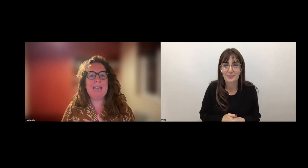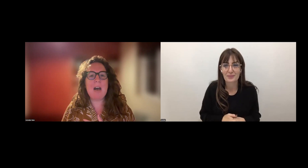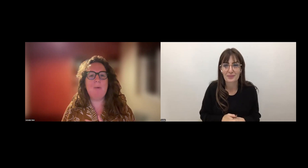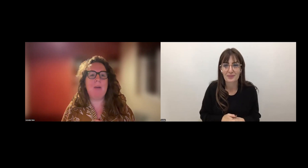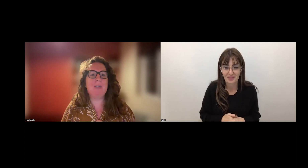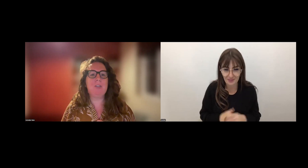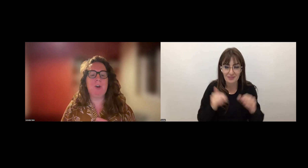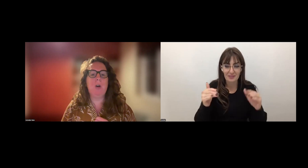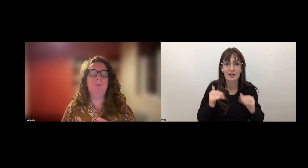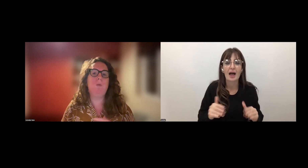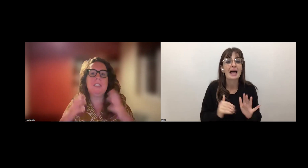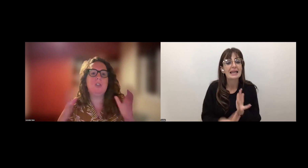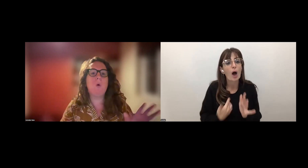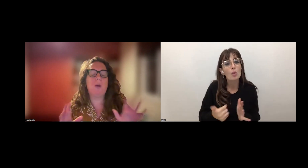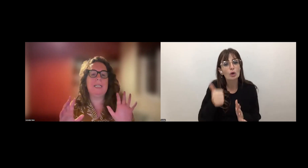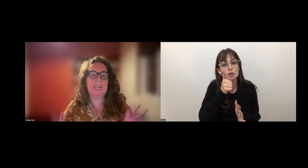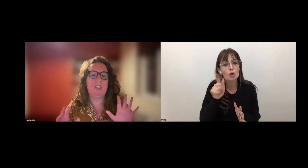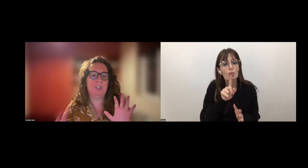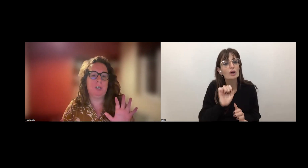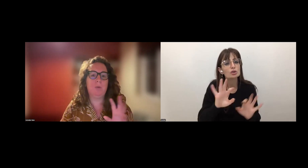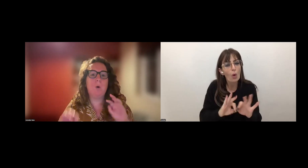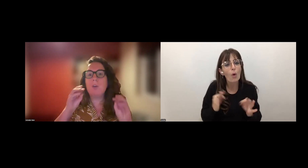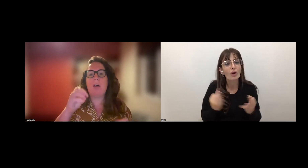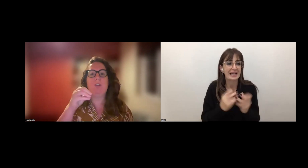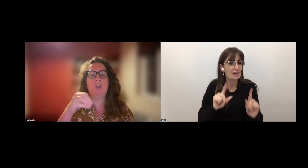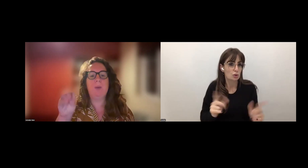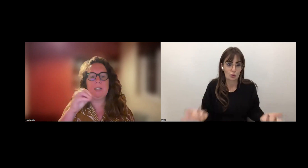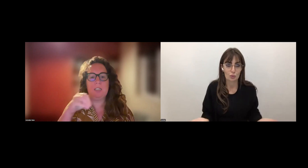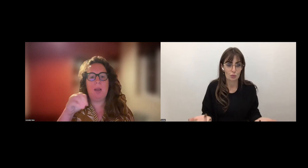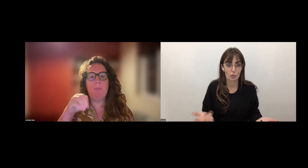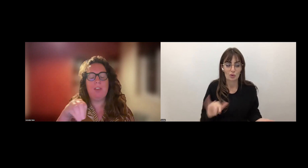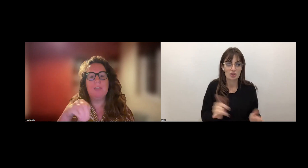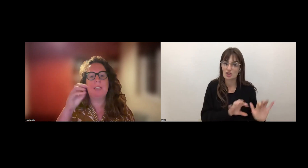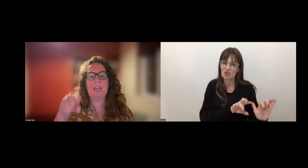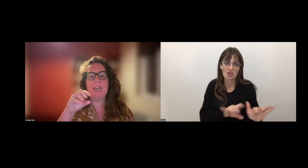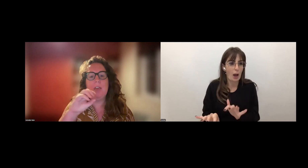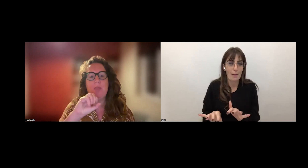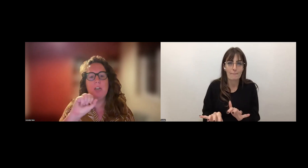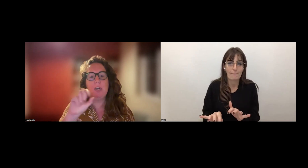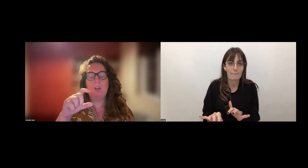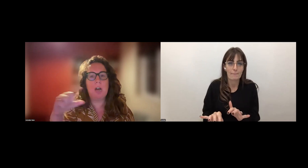Now I want to know what does your organisation do? All you have to do is type this in the little